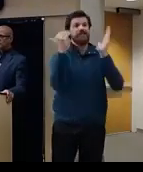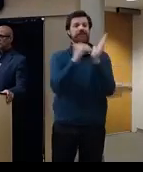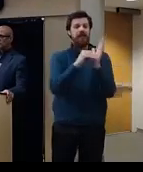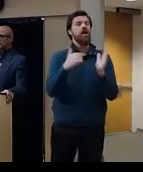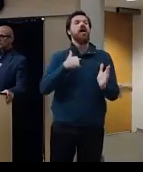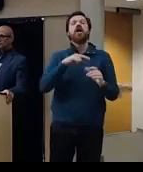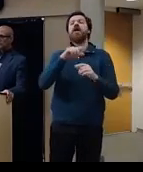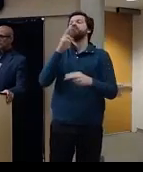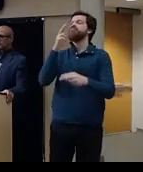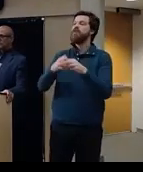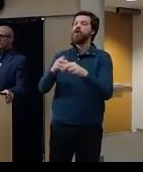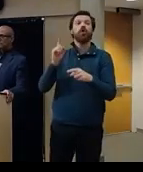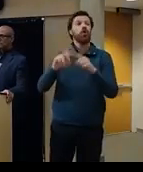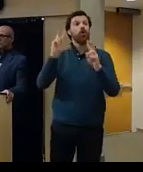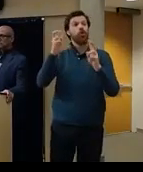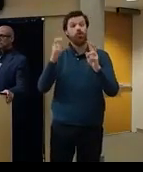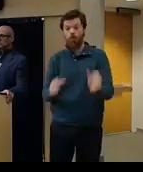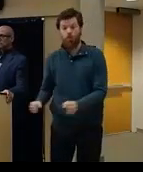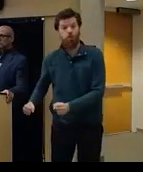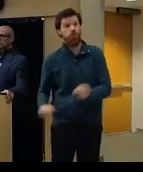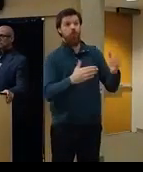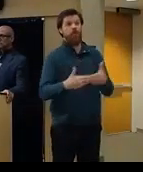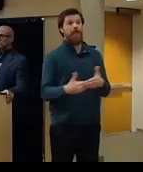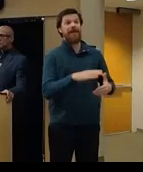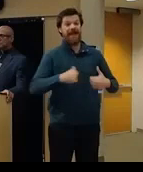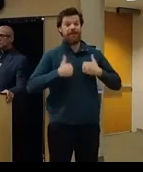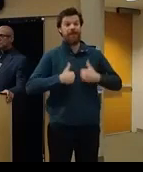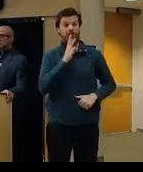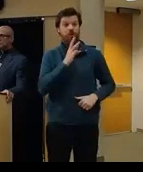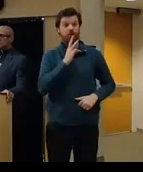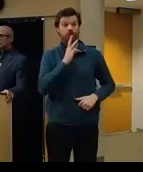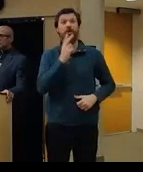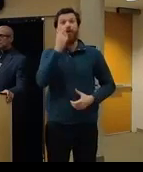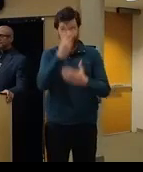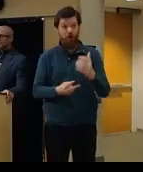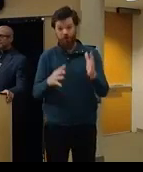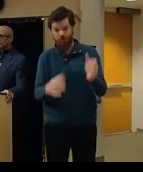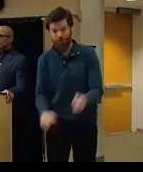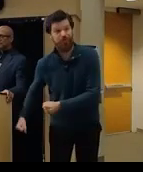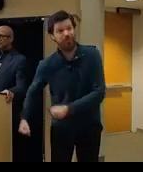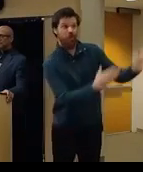to throwing out the baby and the bath water both of them need to be tossed right the APA